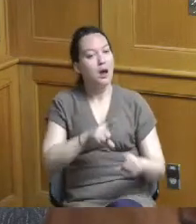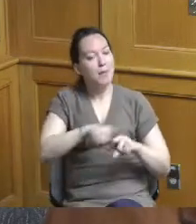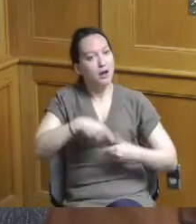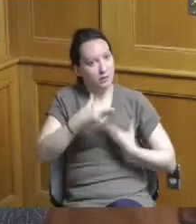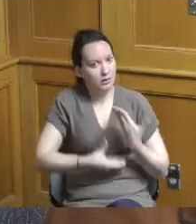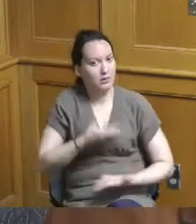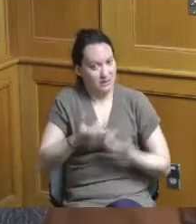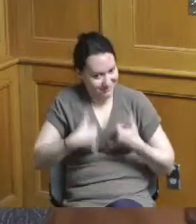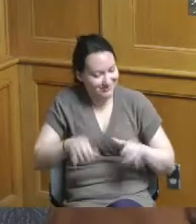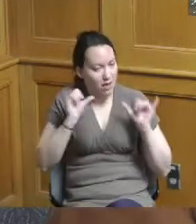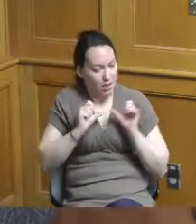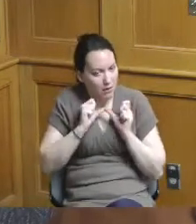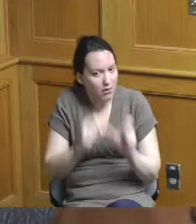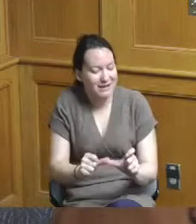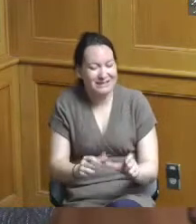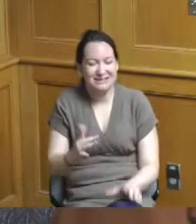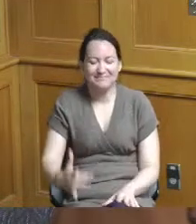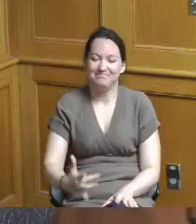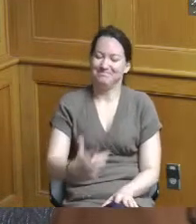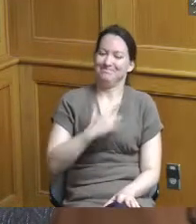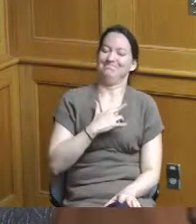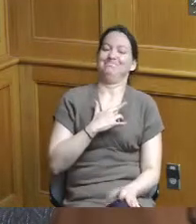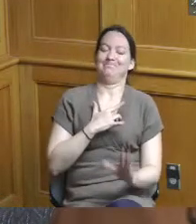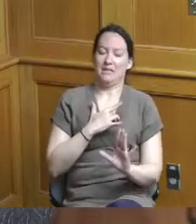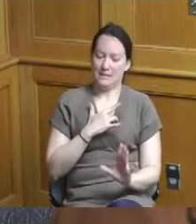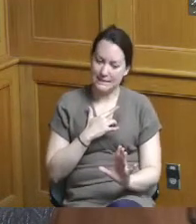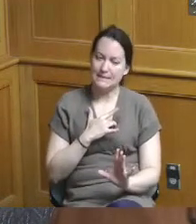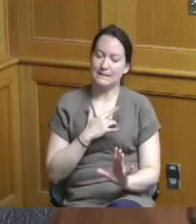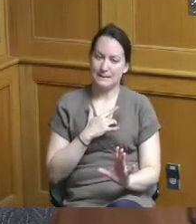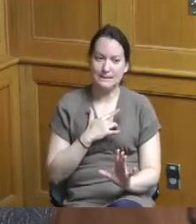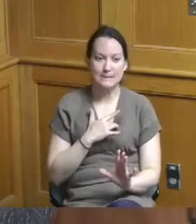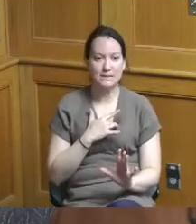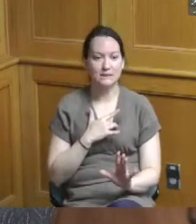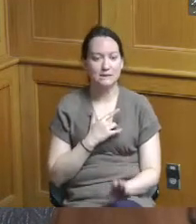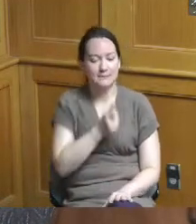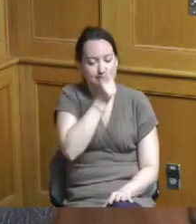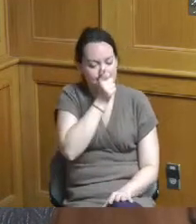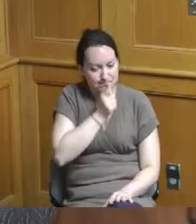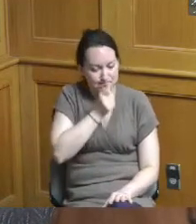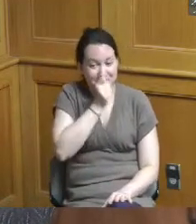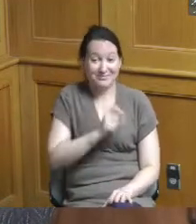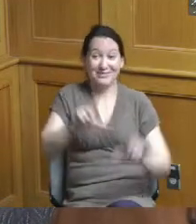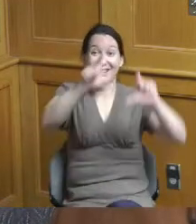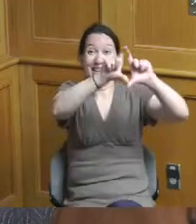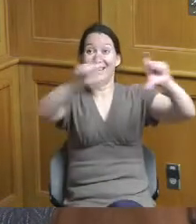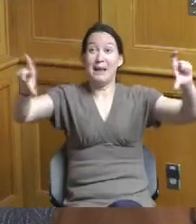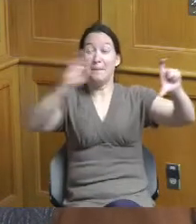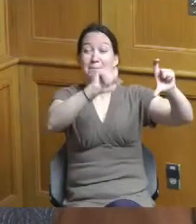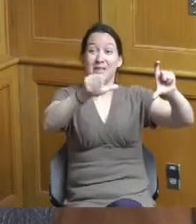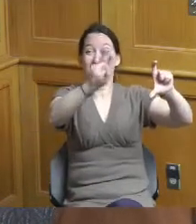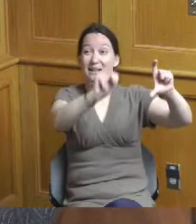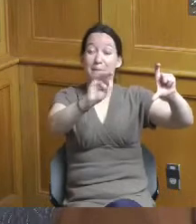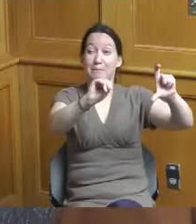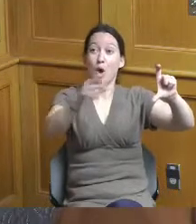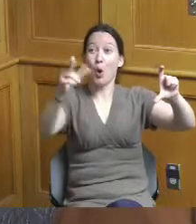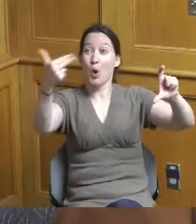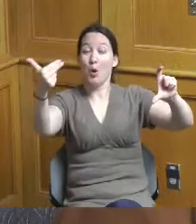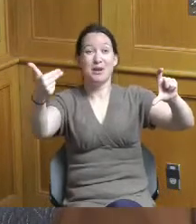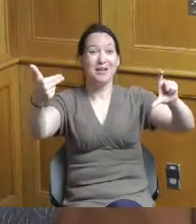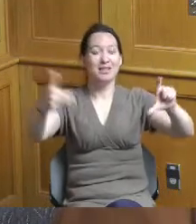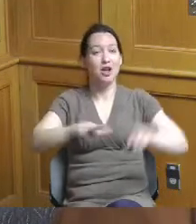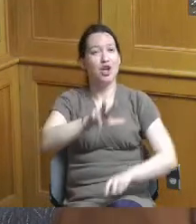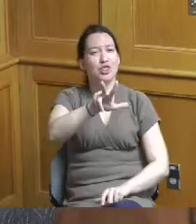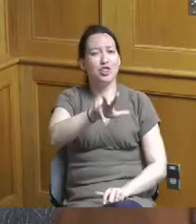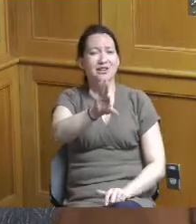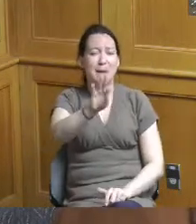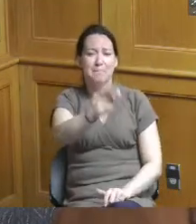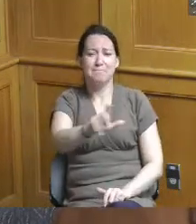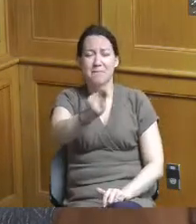it it just hurts me to ride down to see Millennium hotels 39 million dollars paid for by the taxpayer